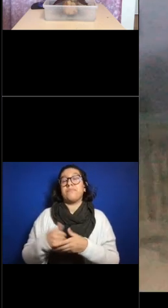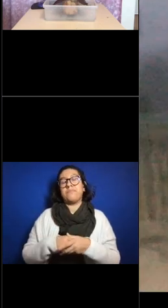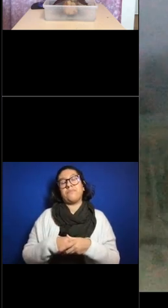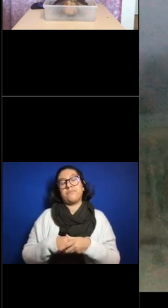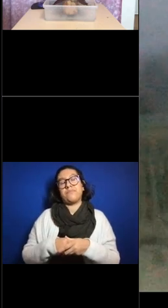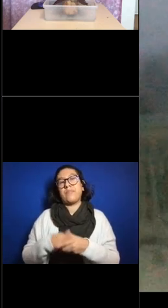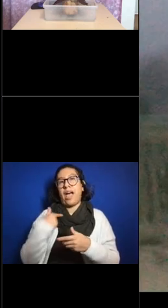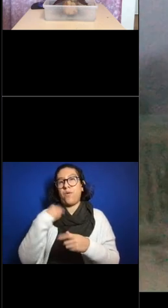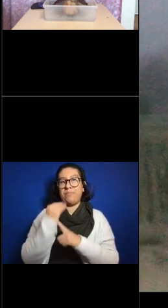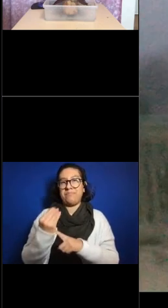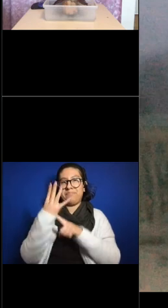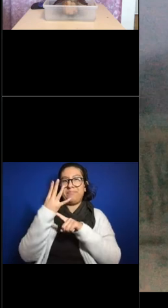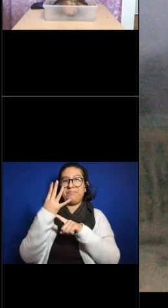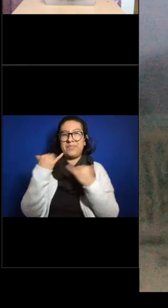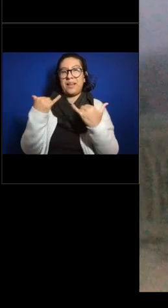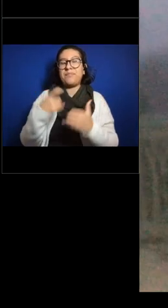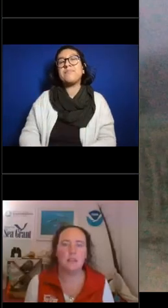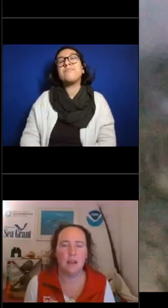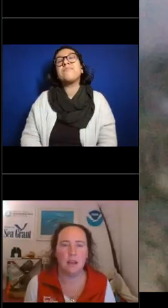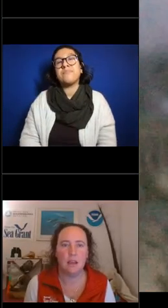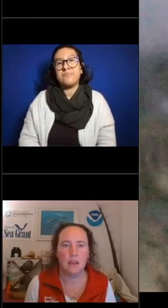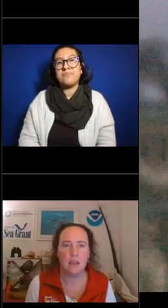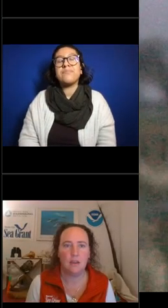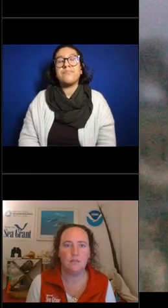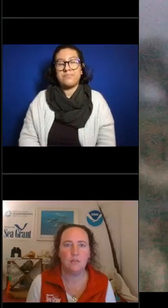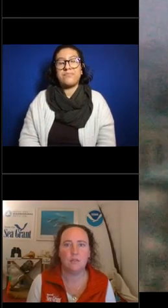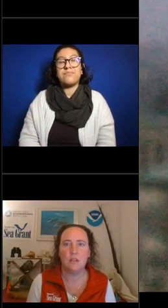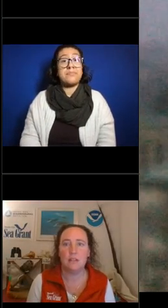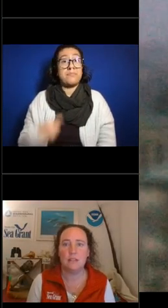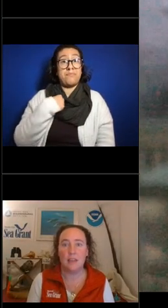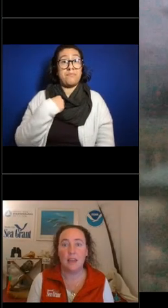since we're at the end here. I shared with Kanesa that I have two sons